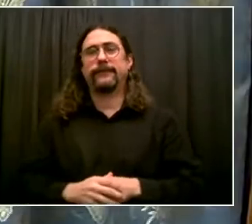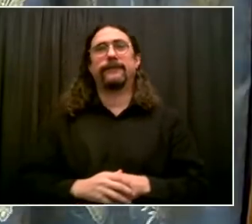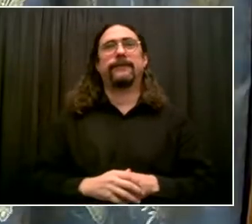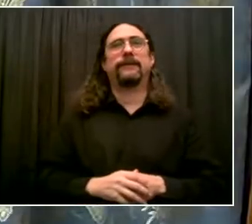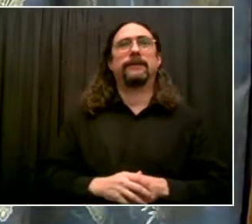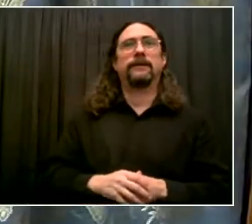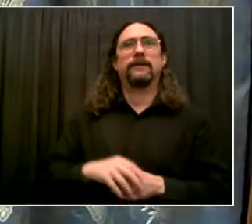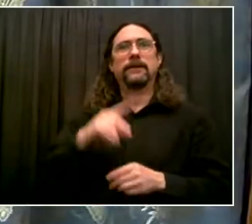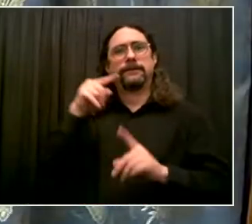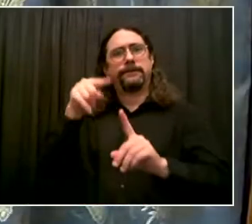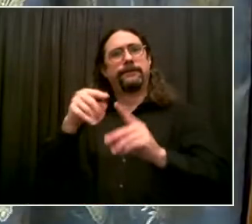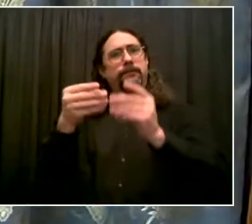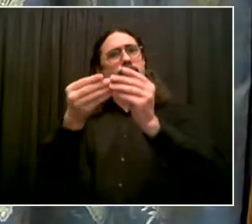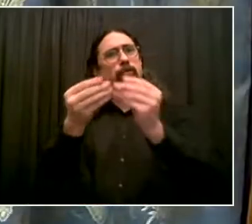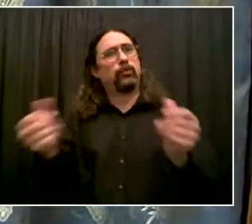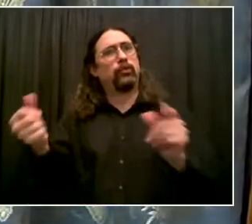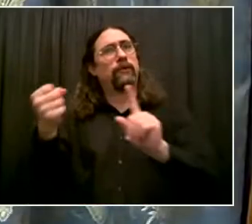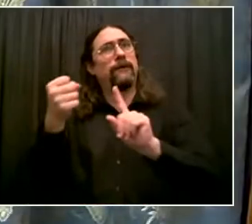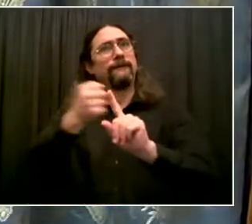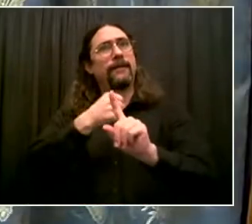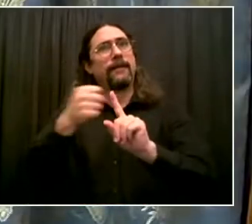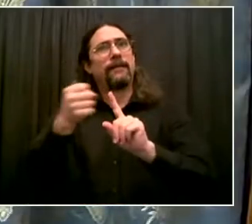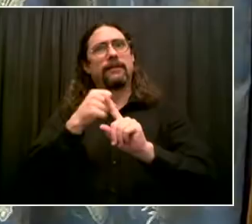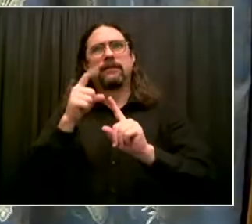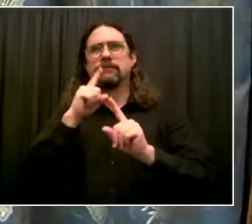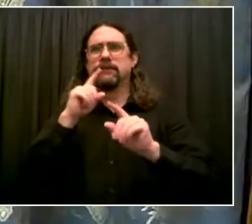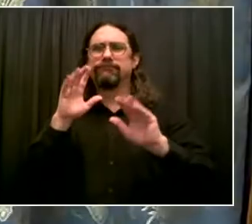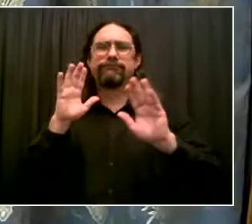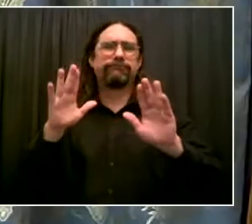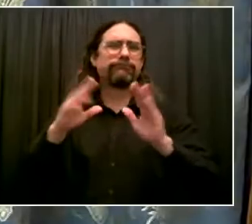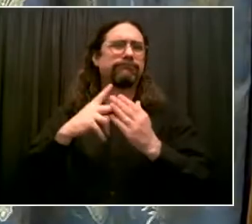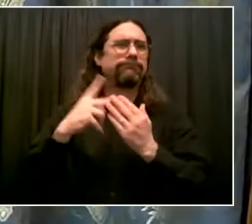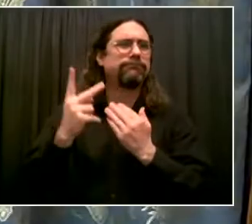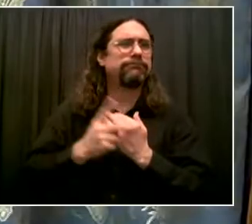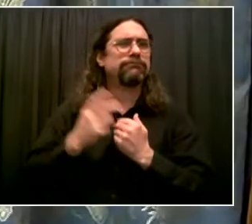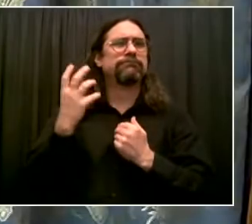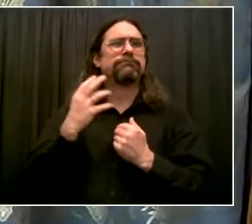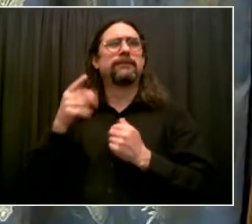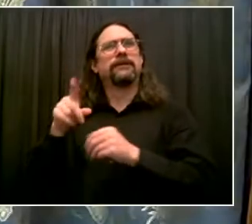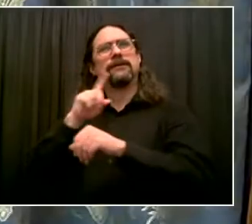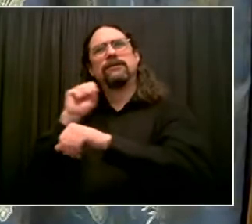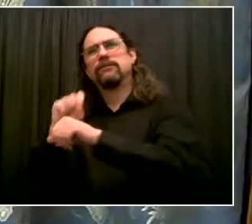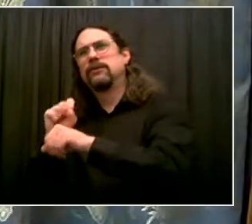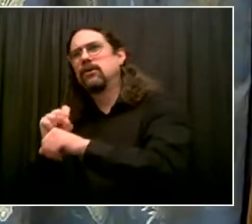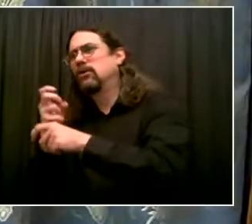WORKING WITH THE COURTS, WORKING WITH OUR SCHOOLS AND WITH ALL THE CARE VIOLENCE GROUPS OUT